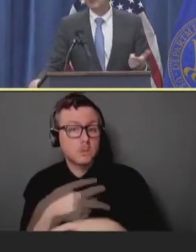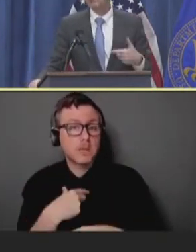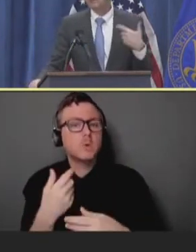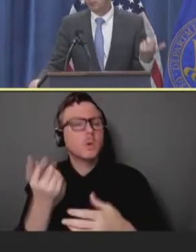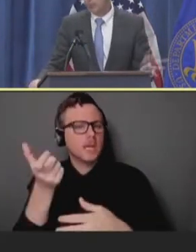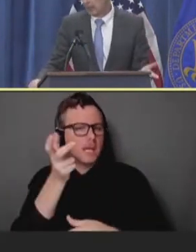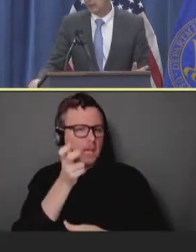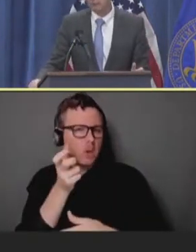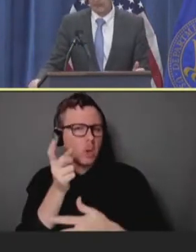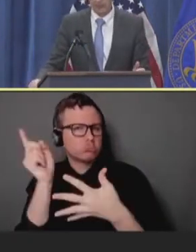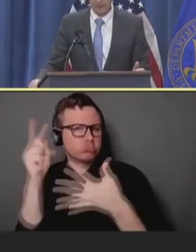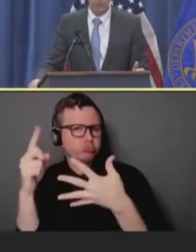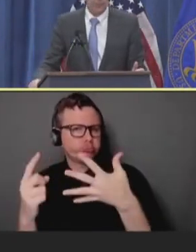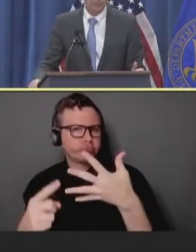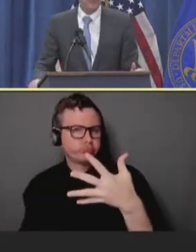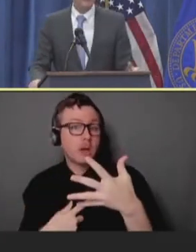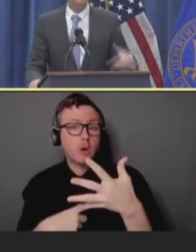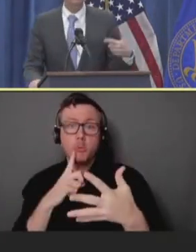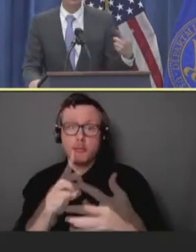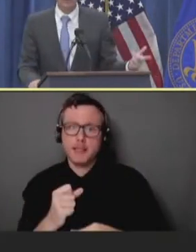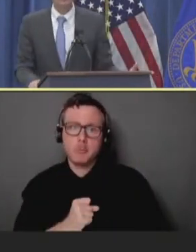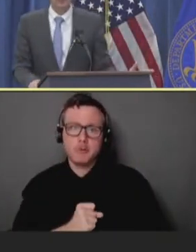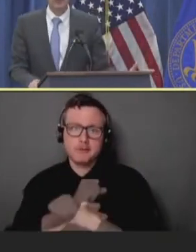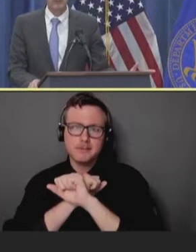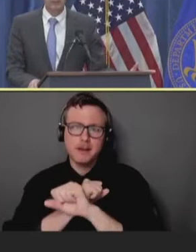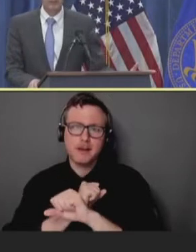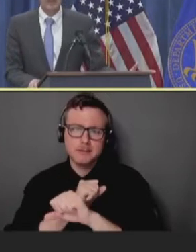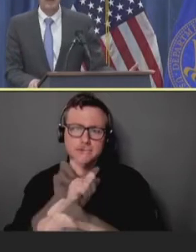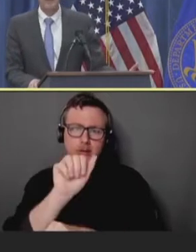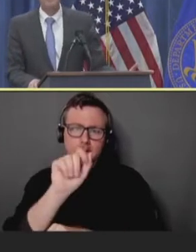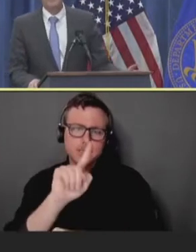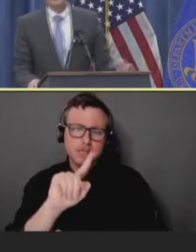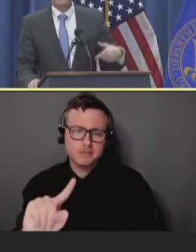to be protective against Alzheimer's disease for quite a few years.